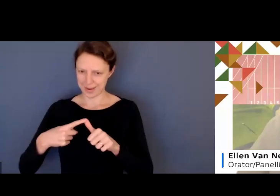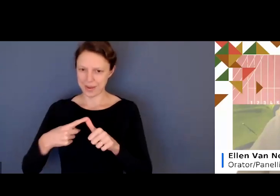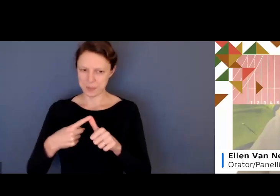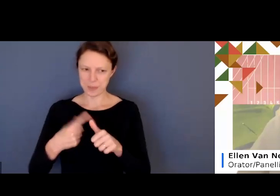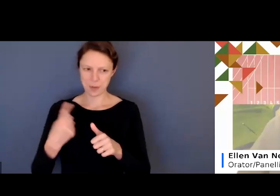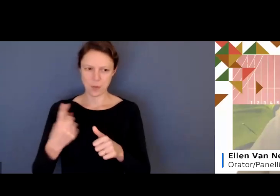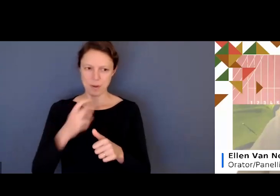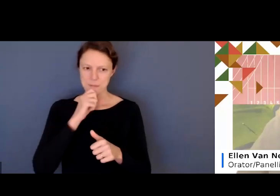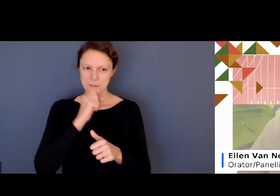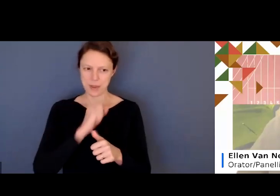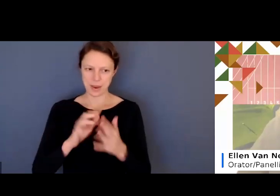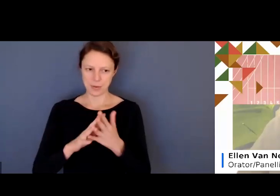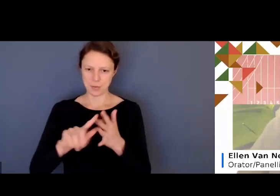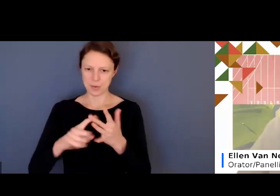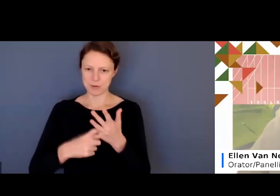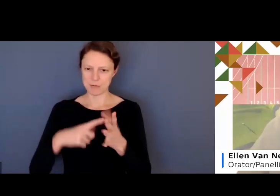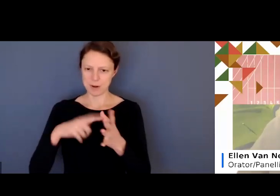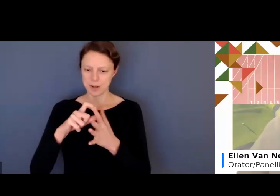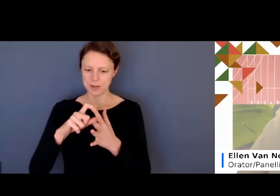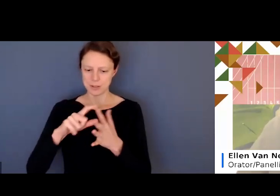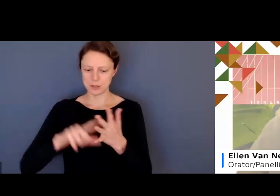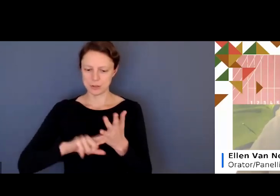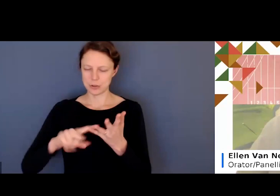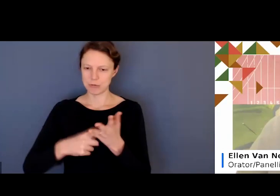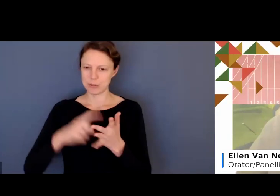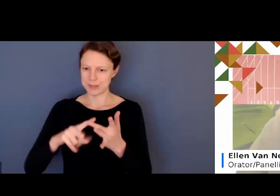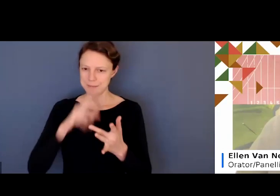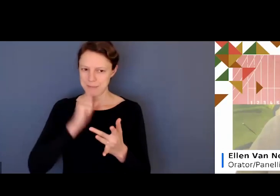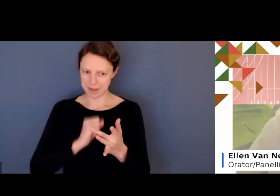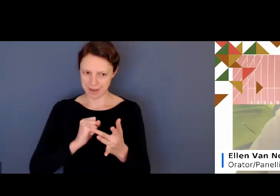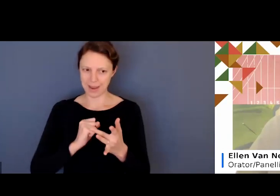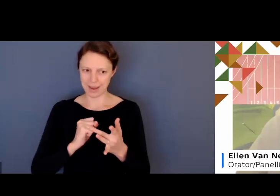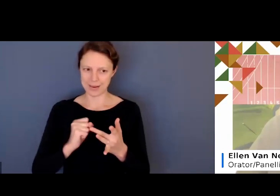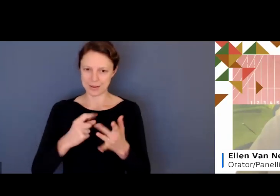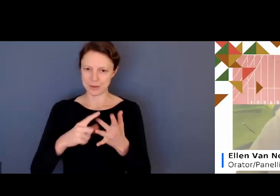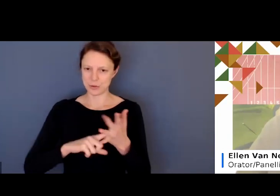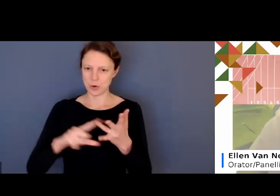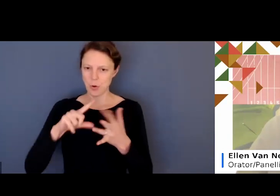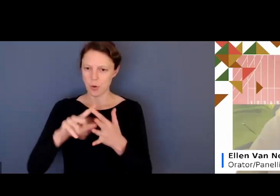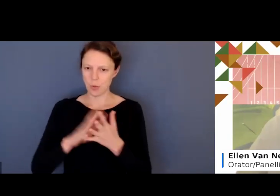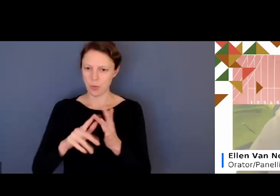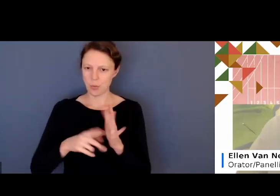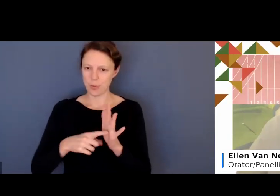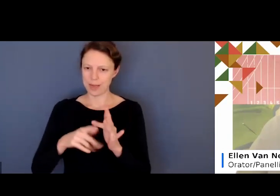who played for the Rabbitohs, Panthers and Bulldogs. Said incidences of vilification